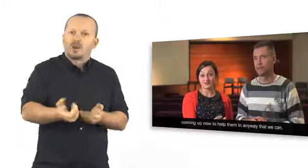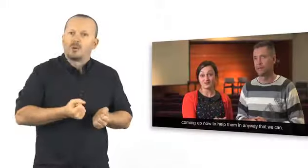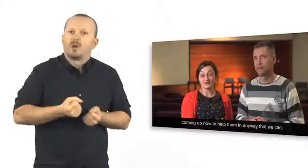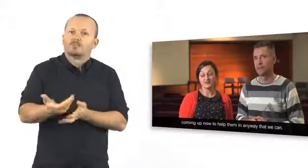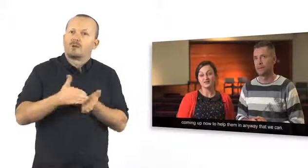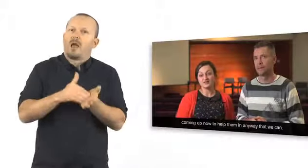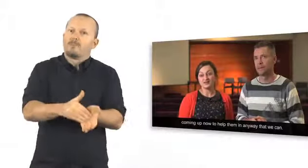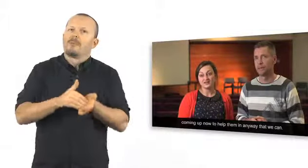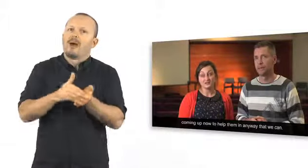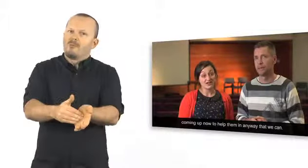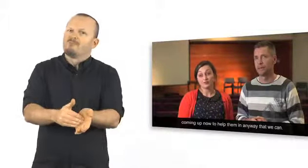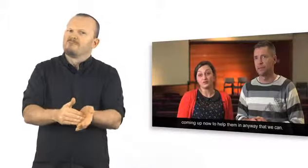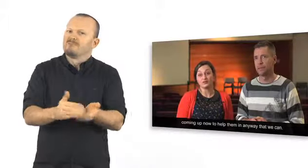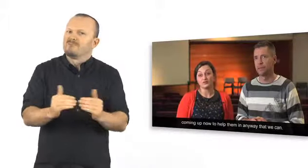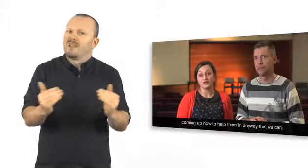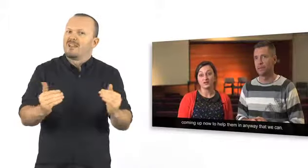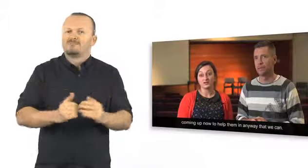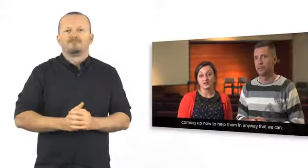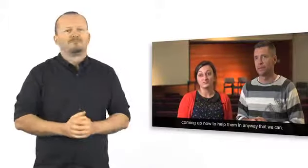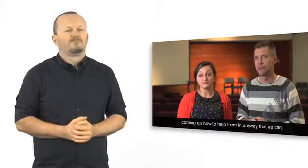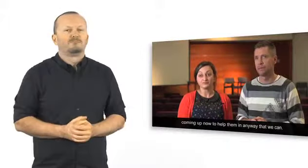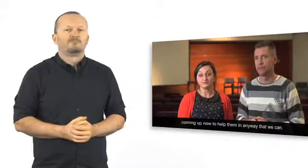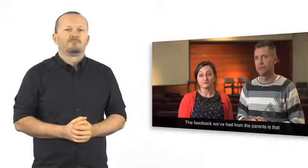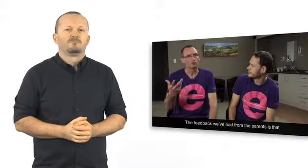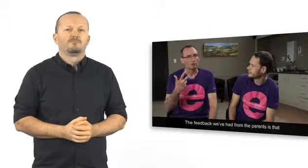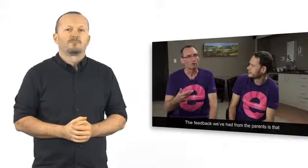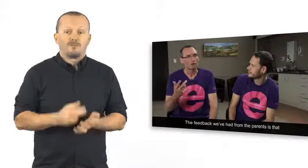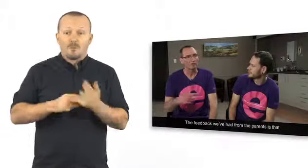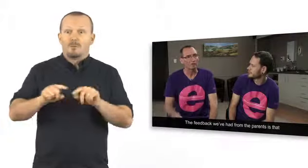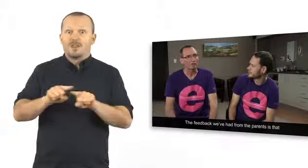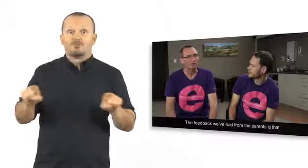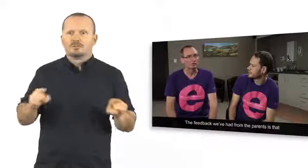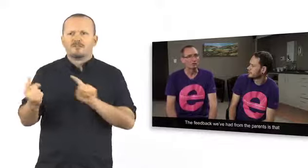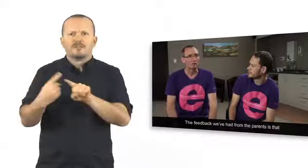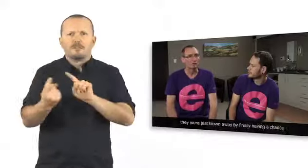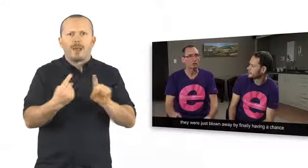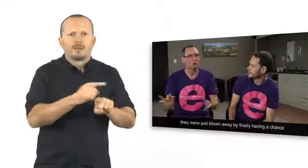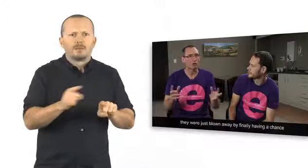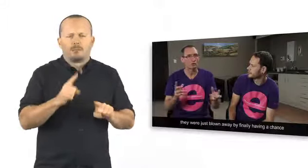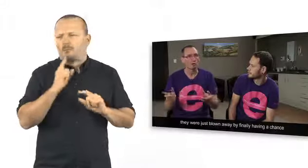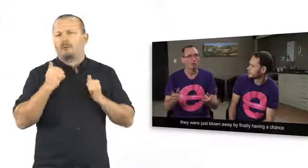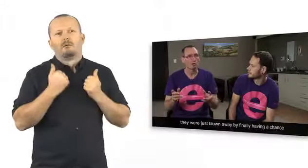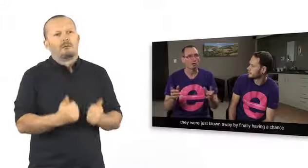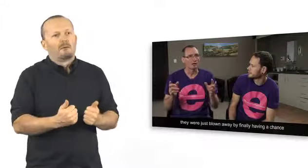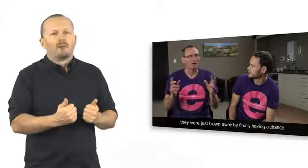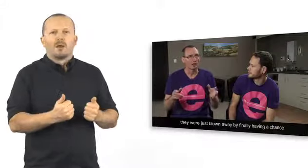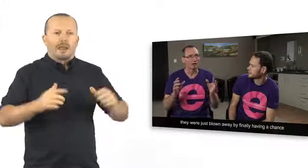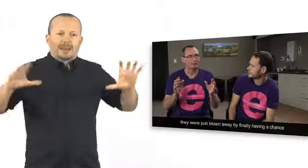coming up now to help them in anyway that we can. Ken: The feedback we’ve had from the parents is that they were just blown away by finally